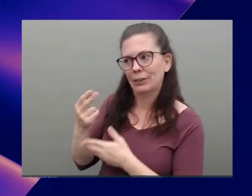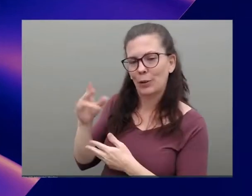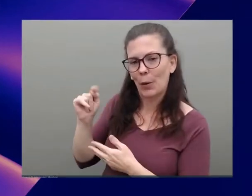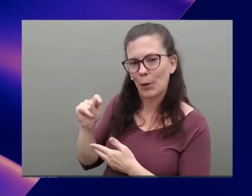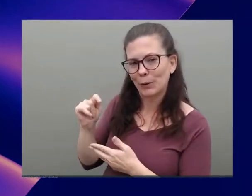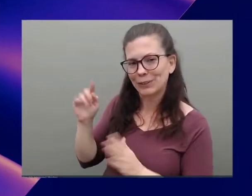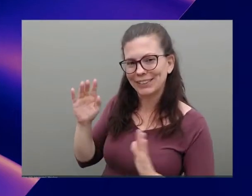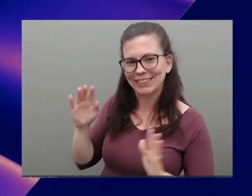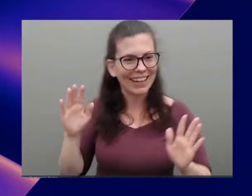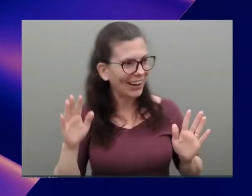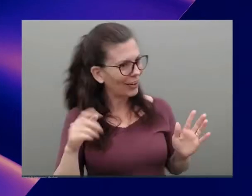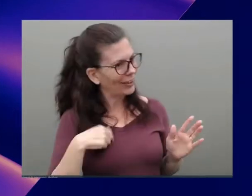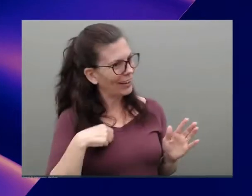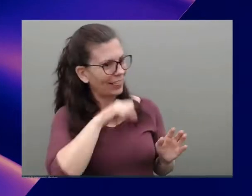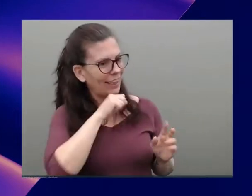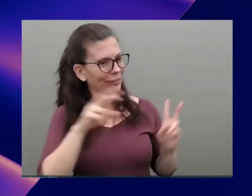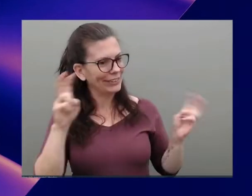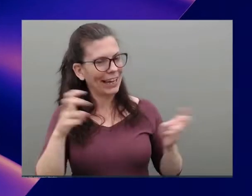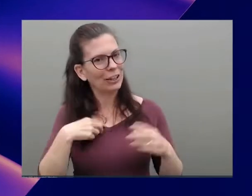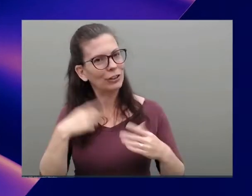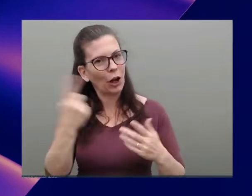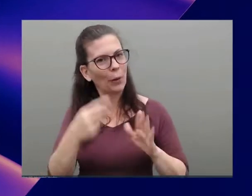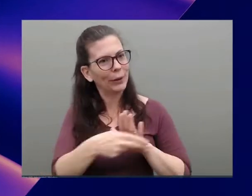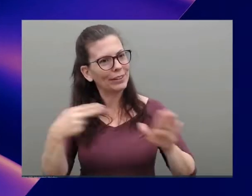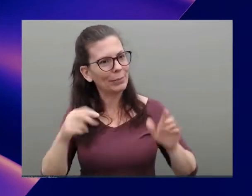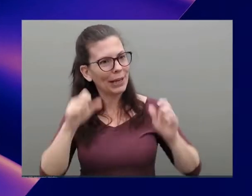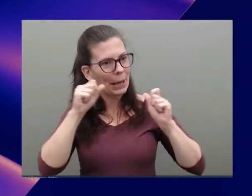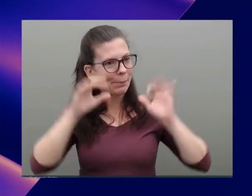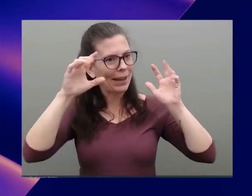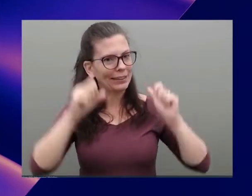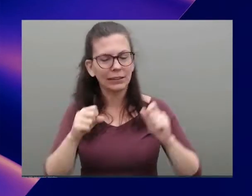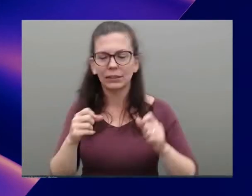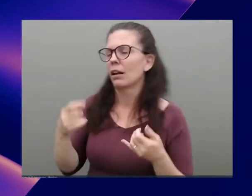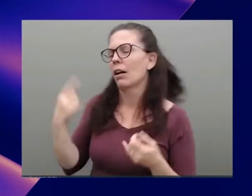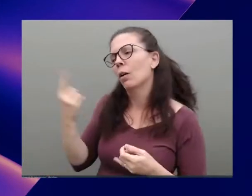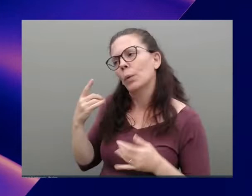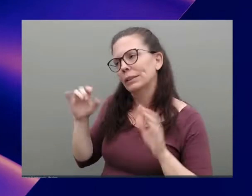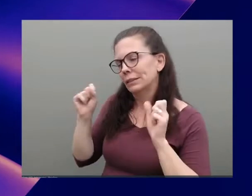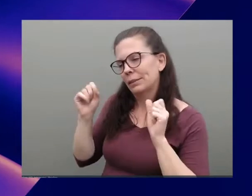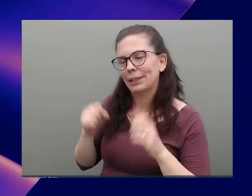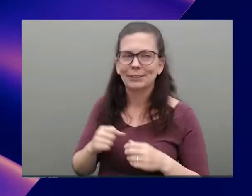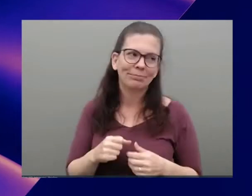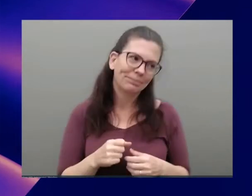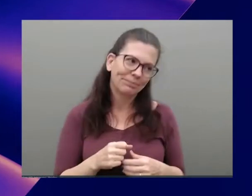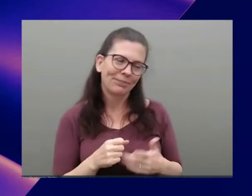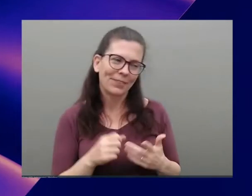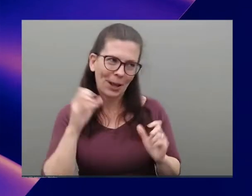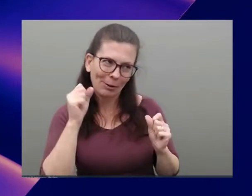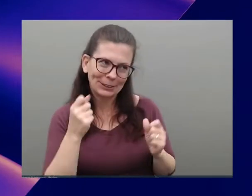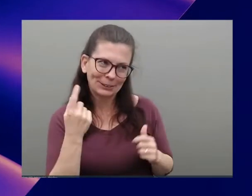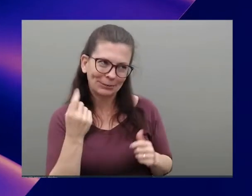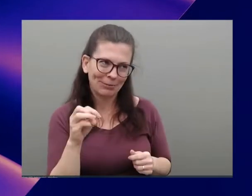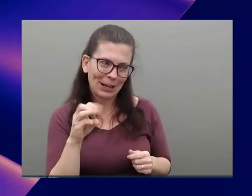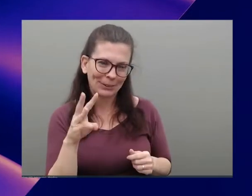It's always amazing. You always give me that amazing title- You are still always amazing. Always amazing- - Yes. Wow. I have to live up to that now, though.